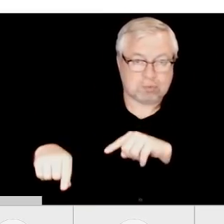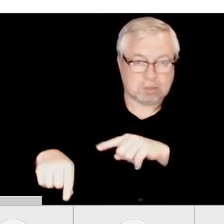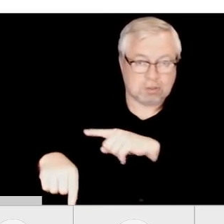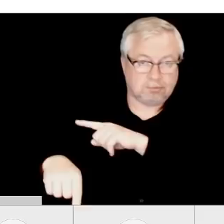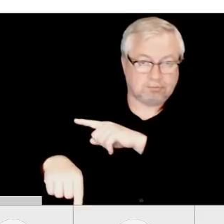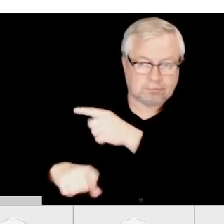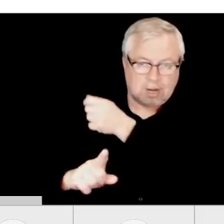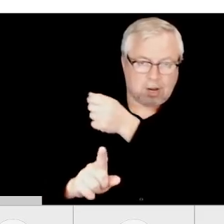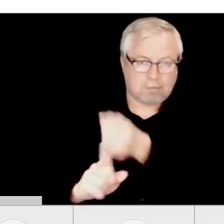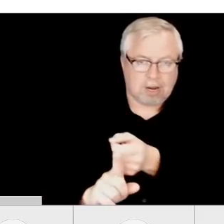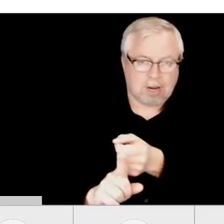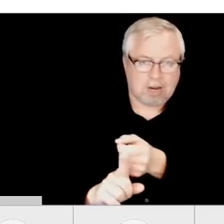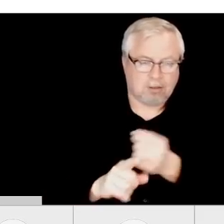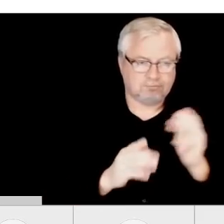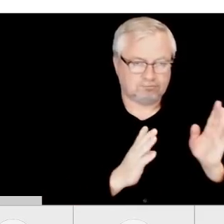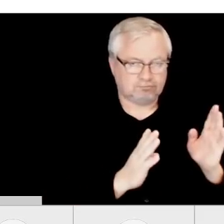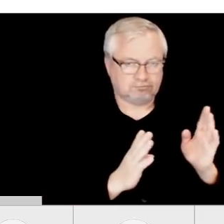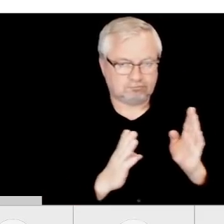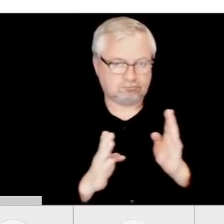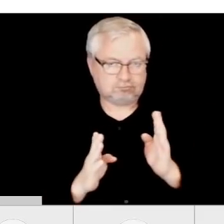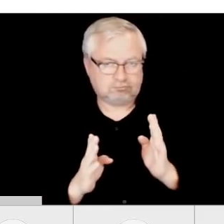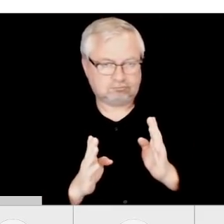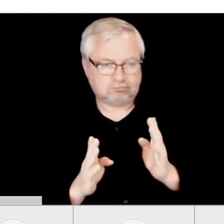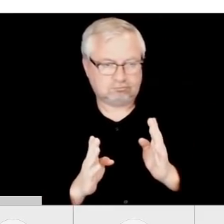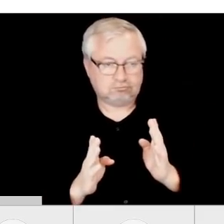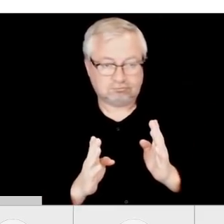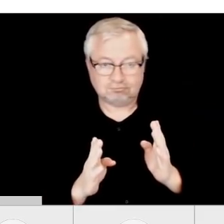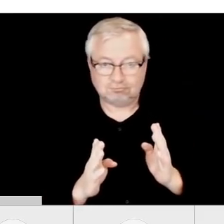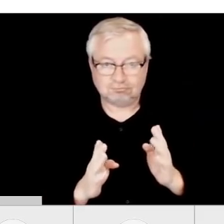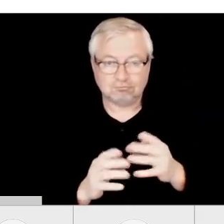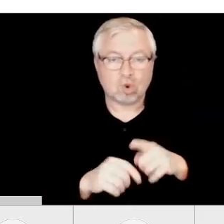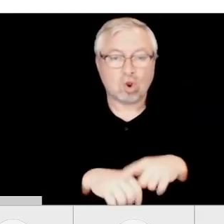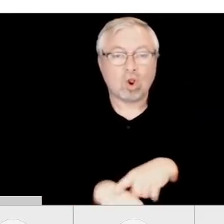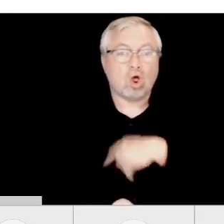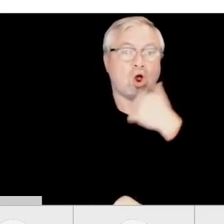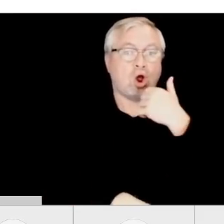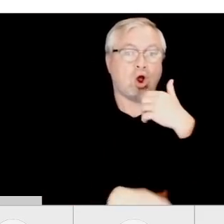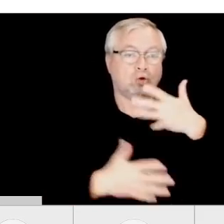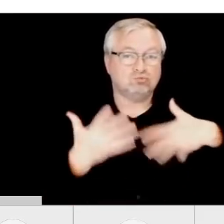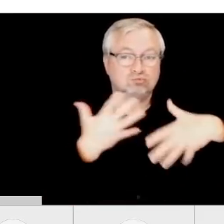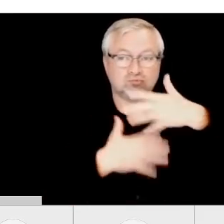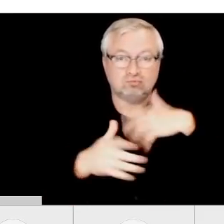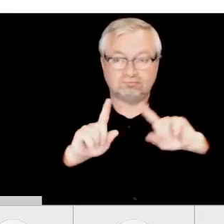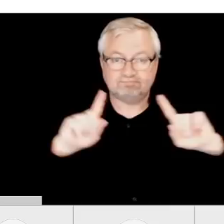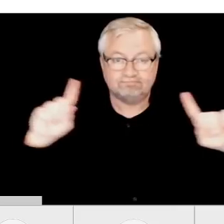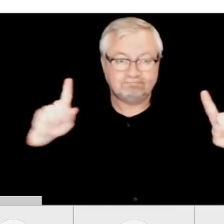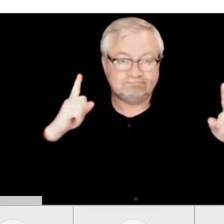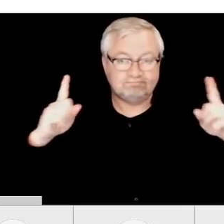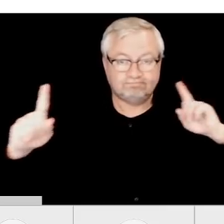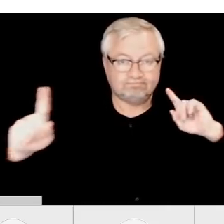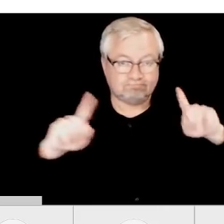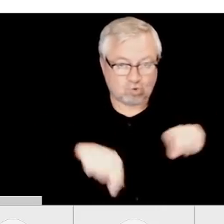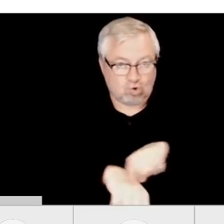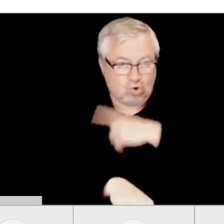I will also say, you know, the longer these social distancing say at home orders are in place there is some [indiscernible].